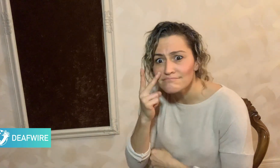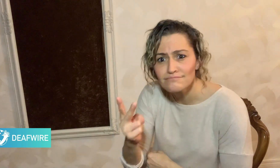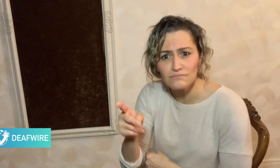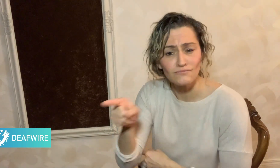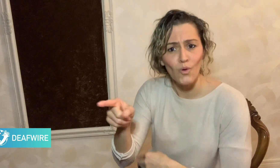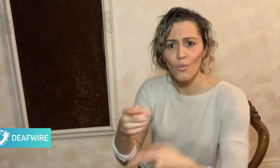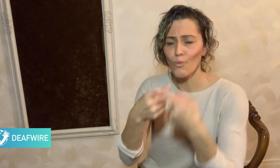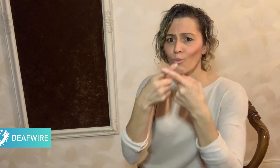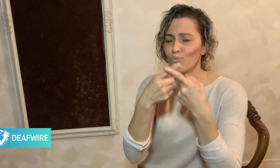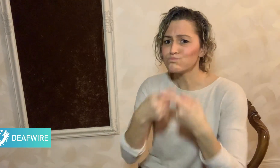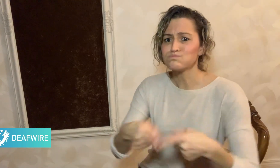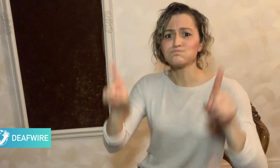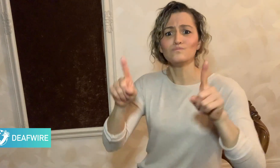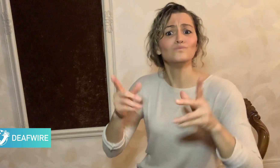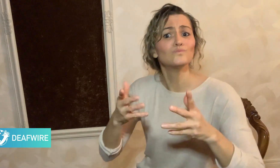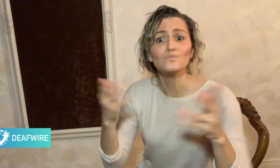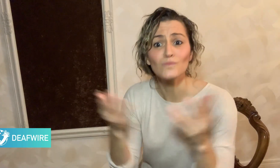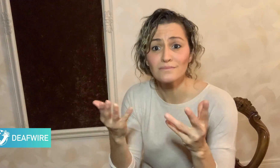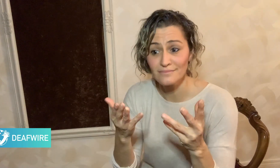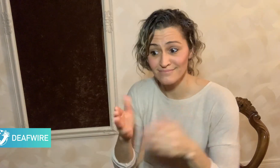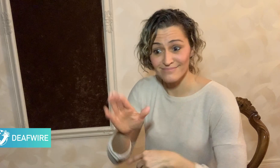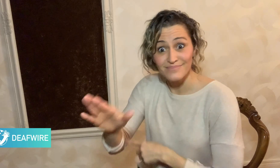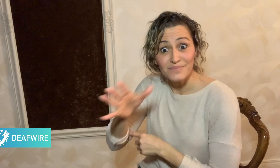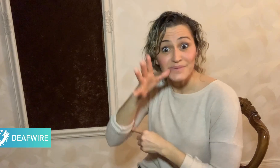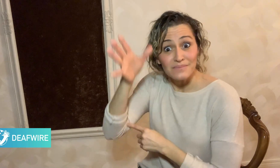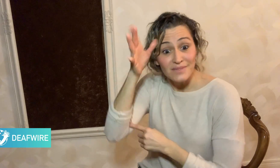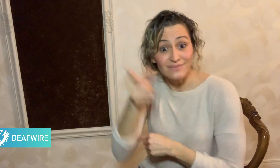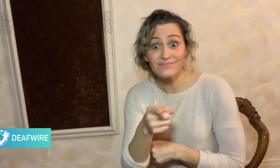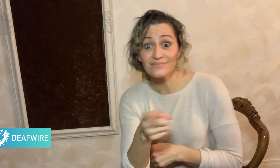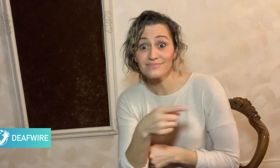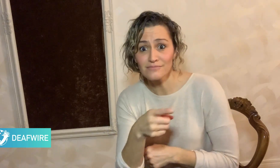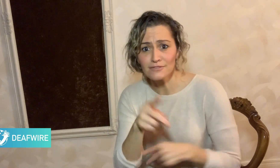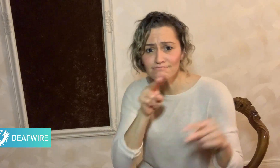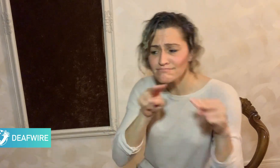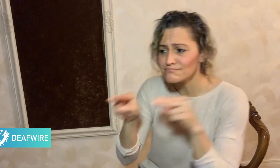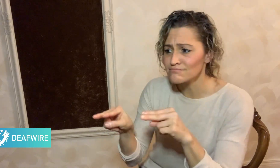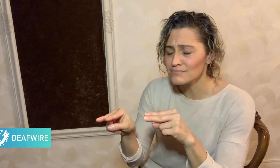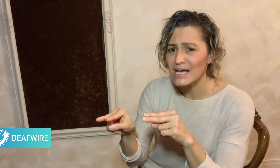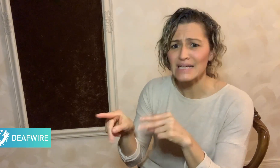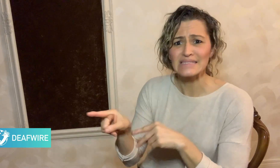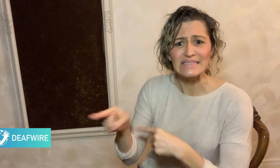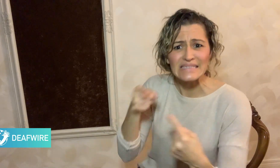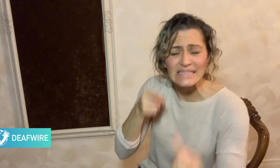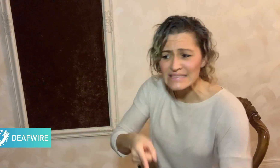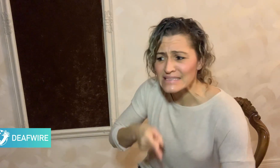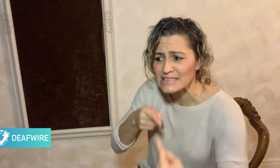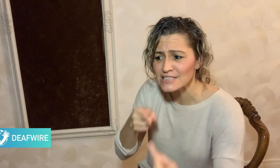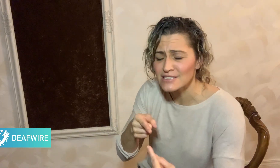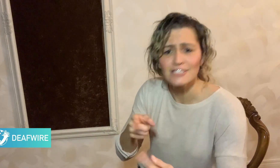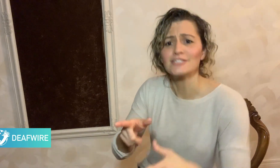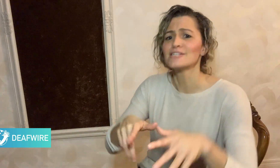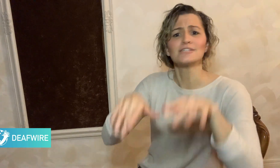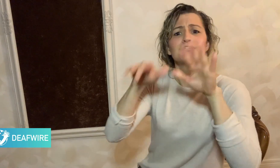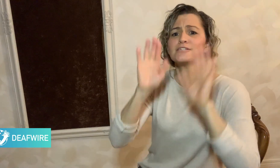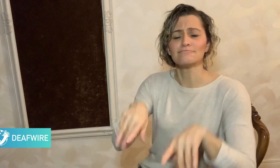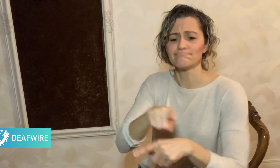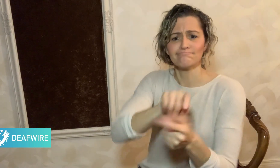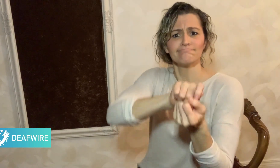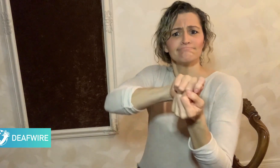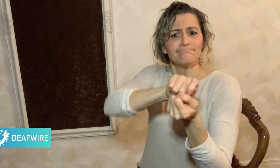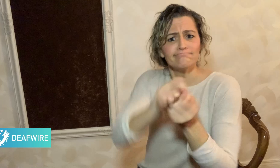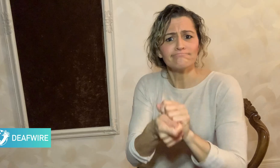What is unusual is her parents changed their approach